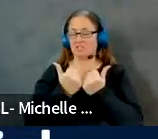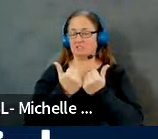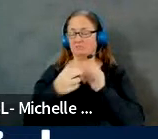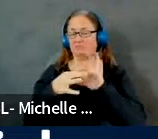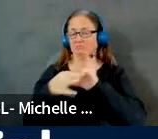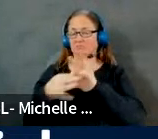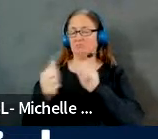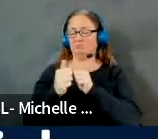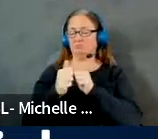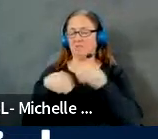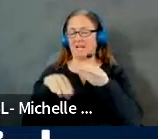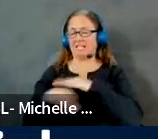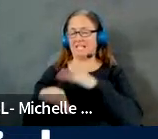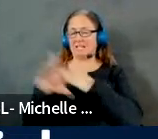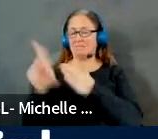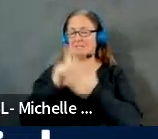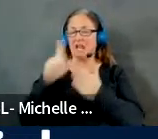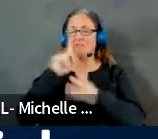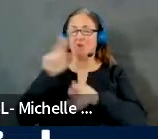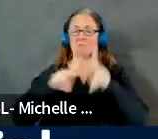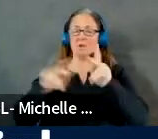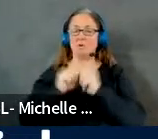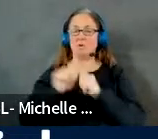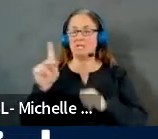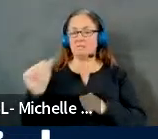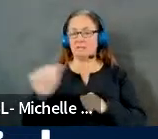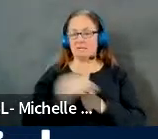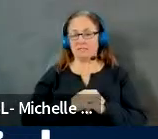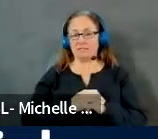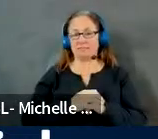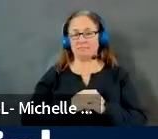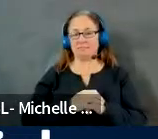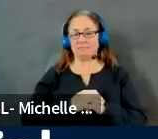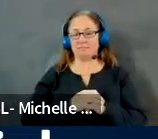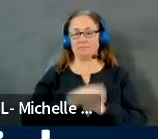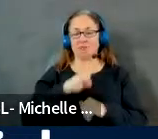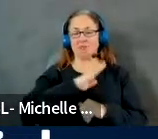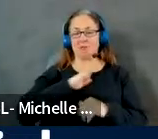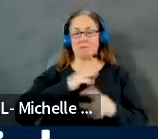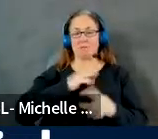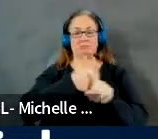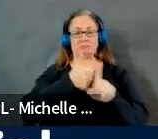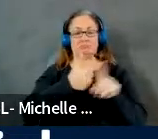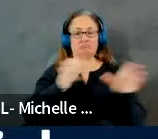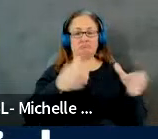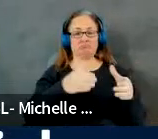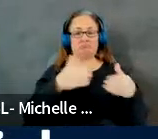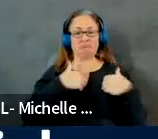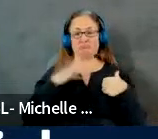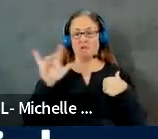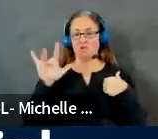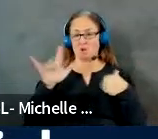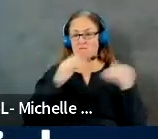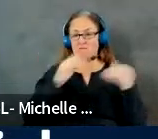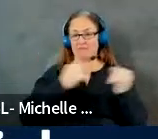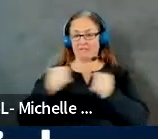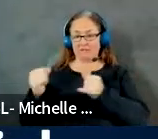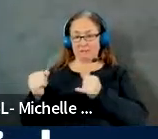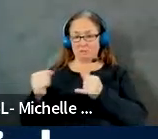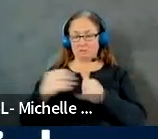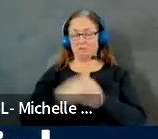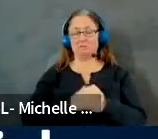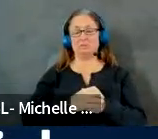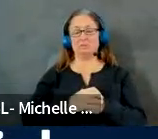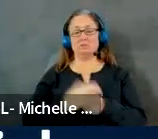design for people with disabilities. The board is comprised of 25 individuals, 13 of whom are